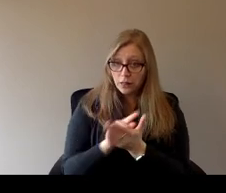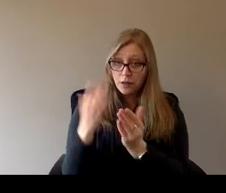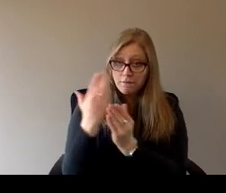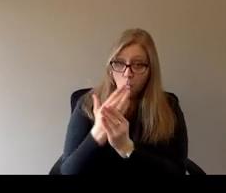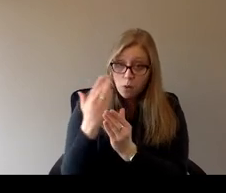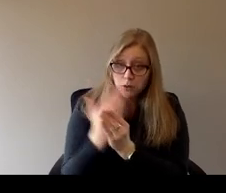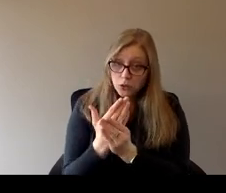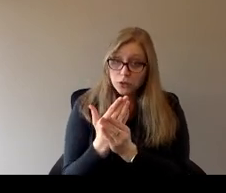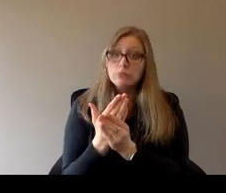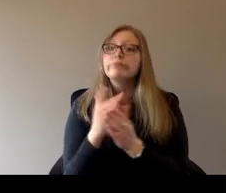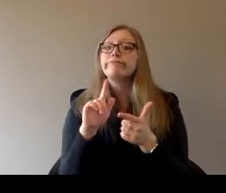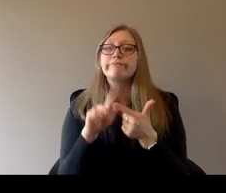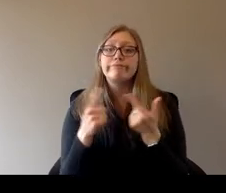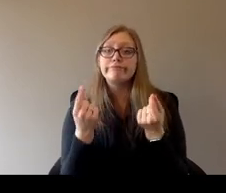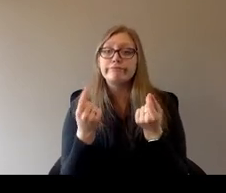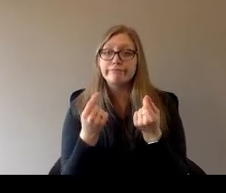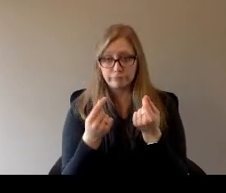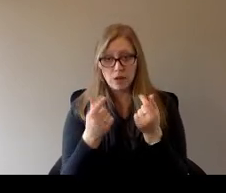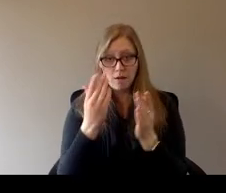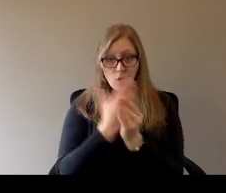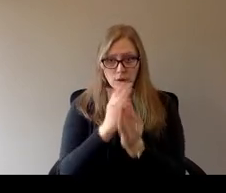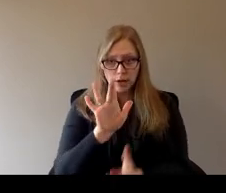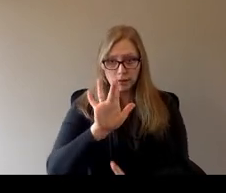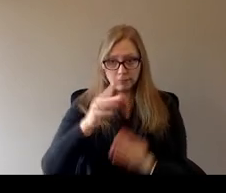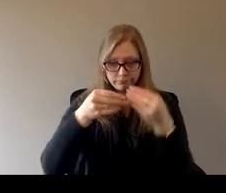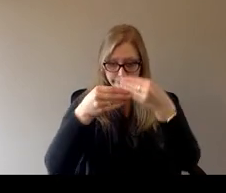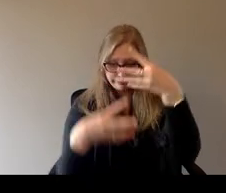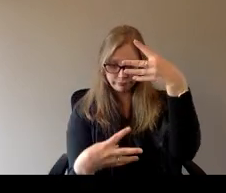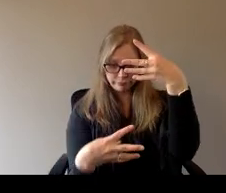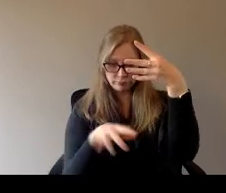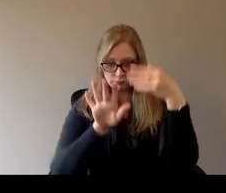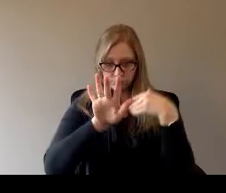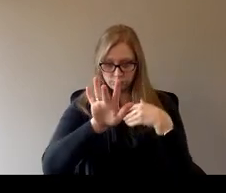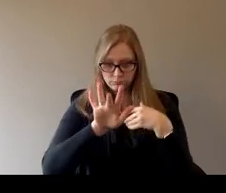And then you're going to click on that folder and follow the directions carefully.